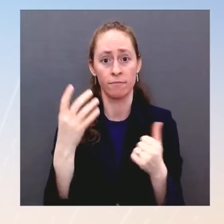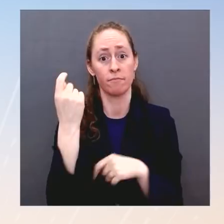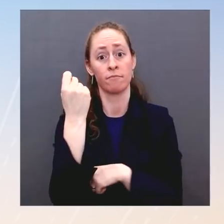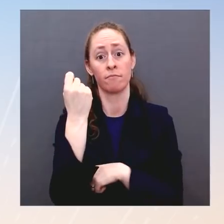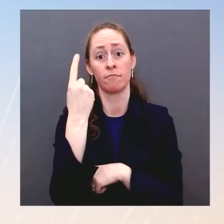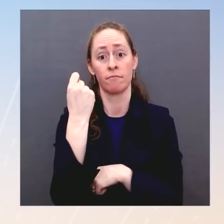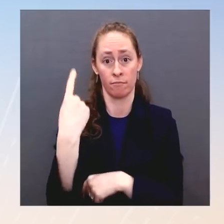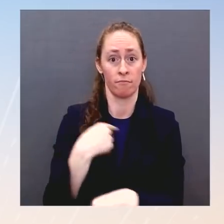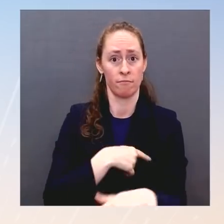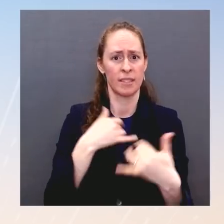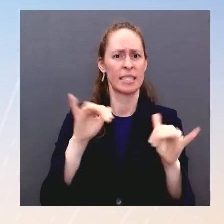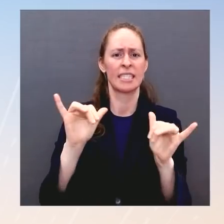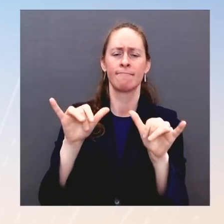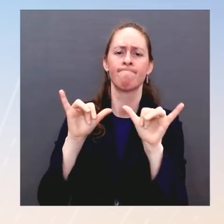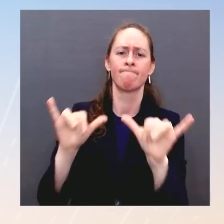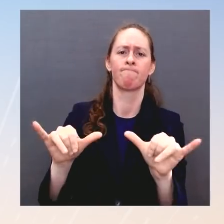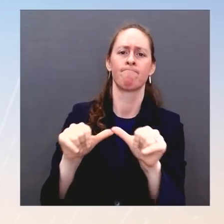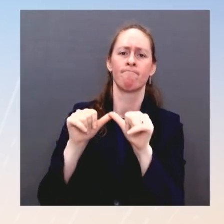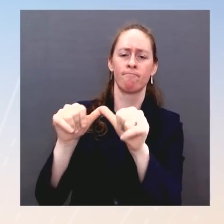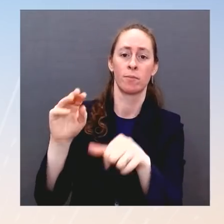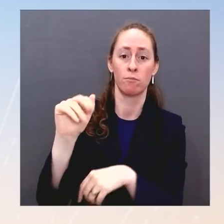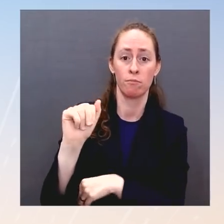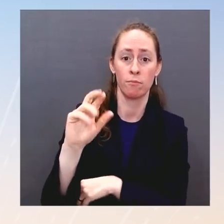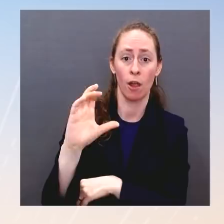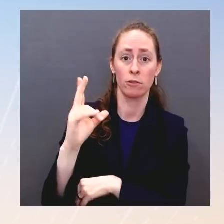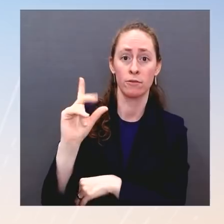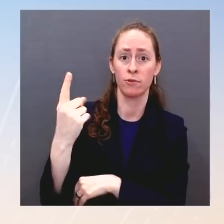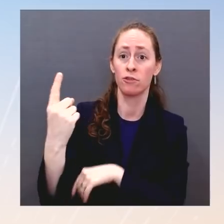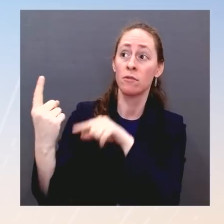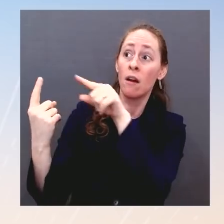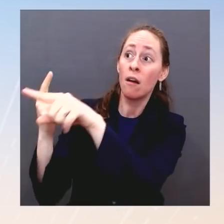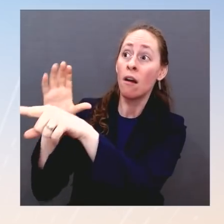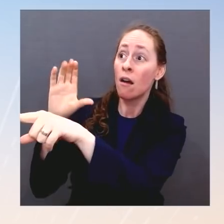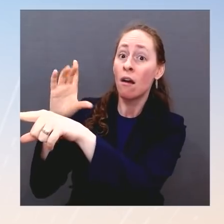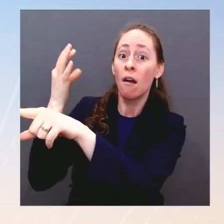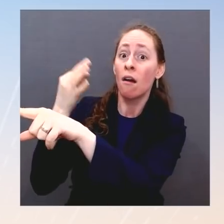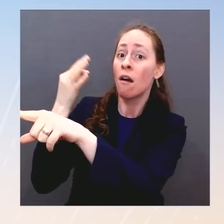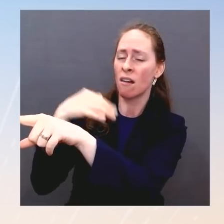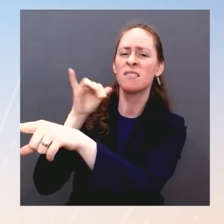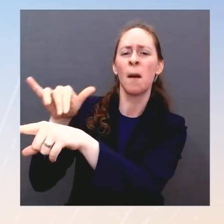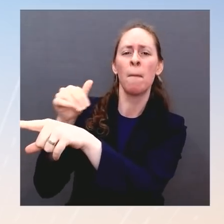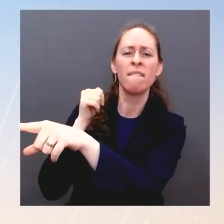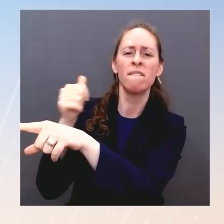So, we will plan to follow that. And in the meantime, we will -- we are evaluating our protocols here at the White House. Go ahead.